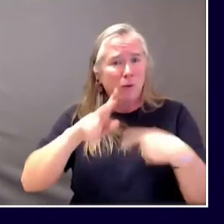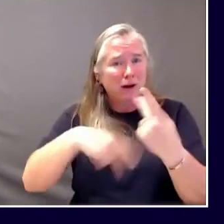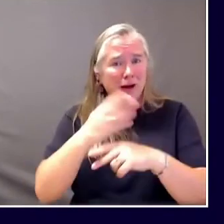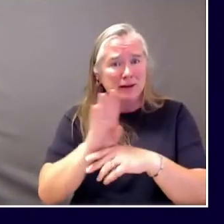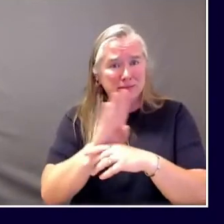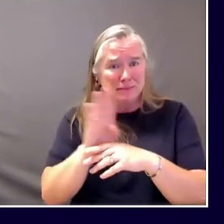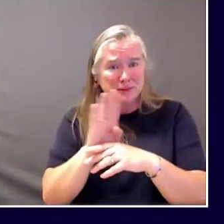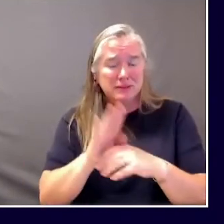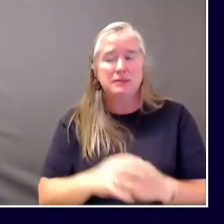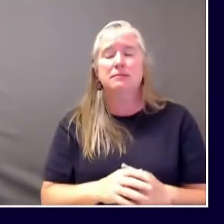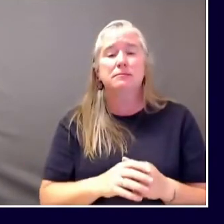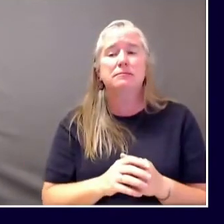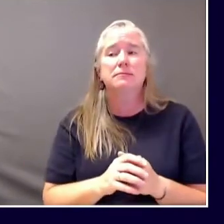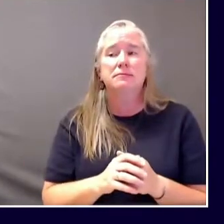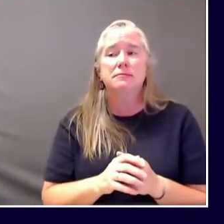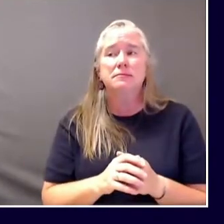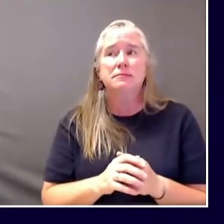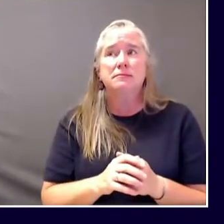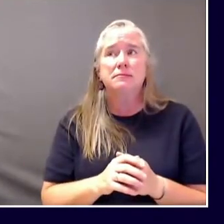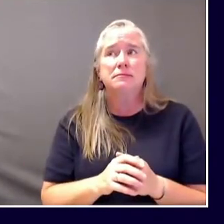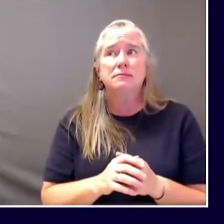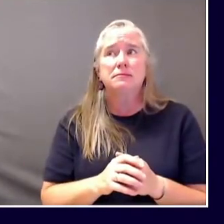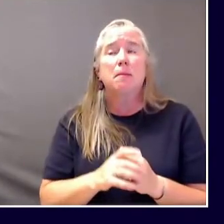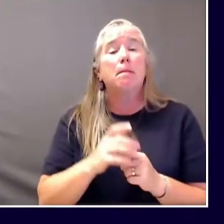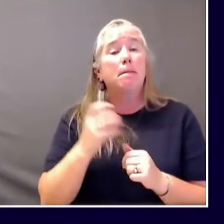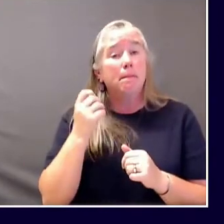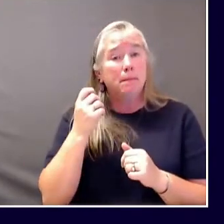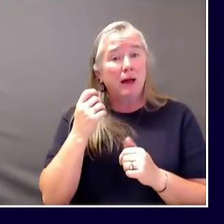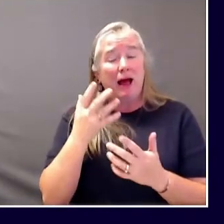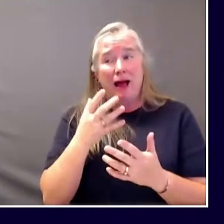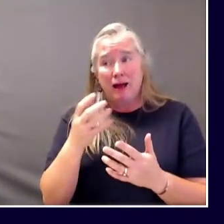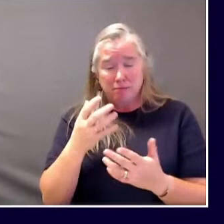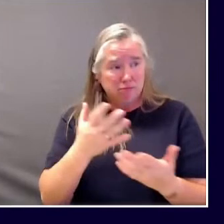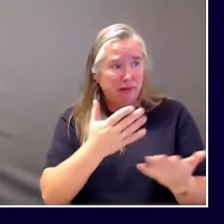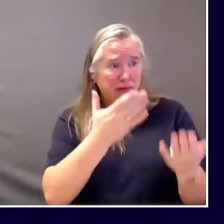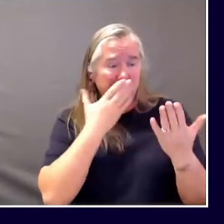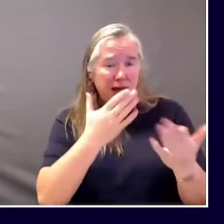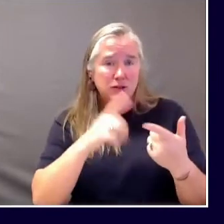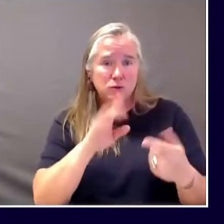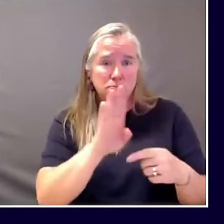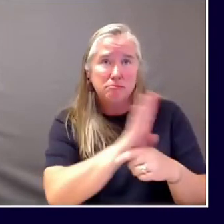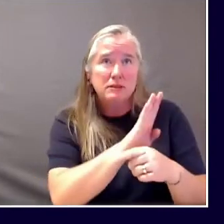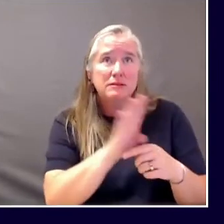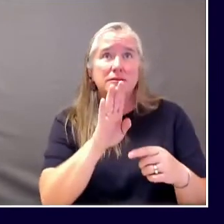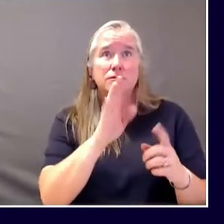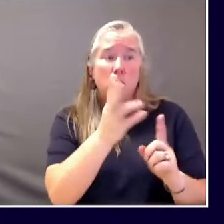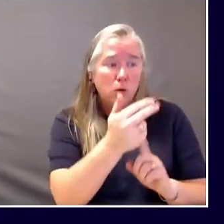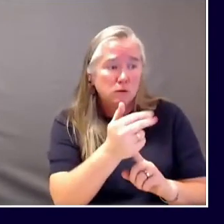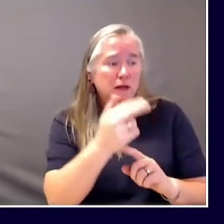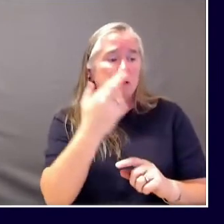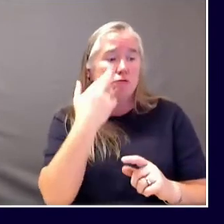further encouraging their clientele and the members of the